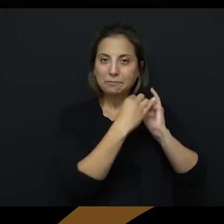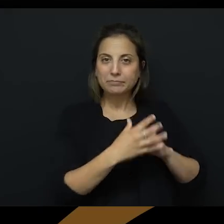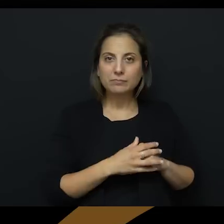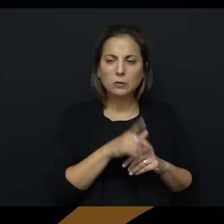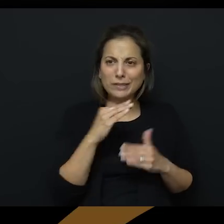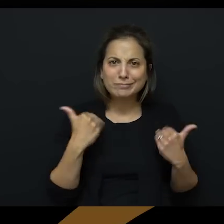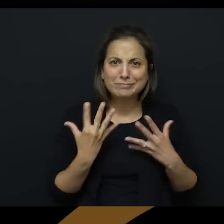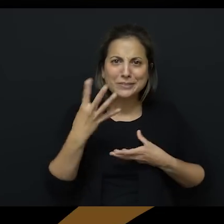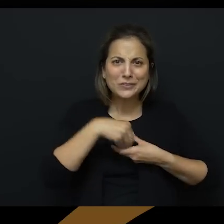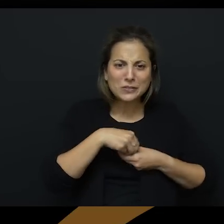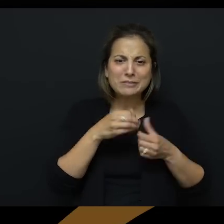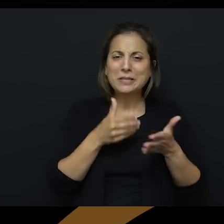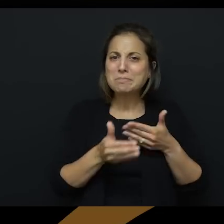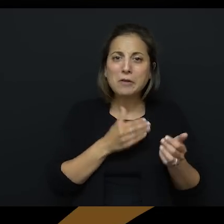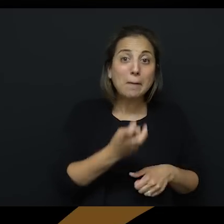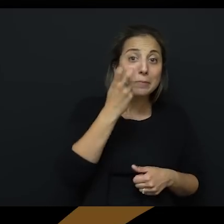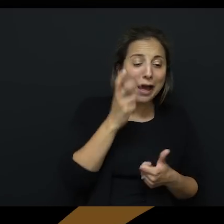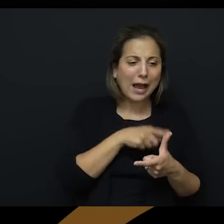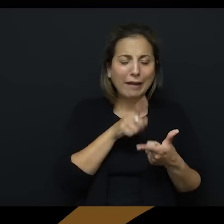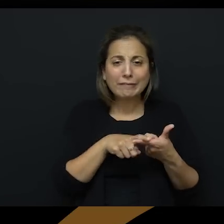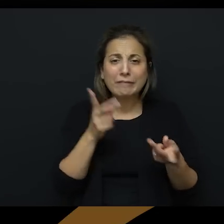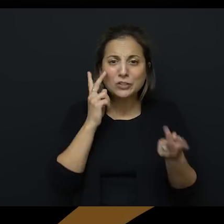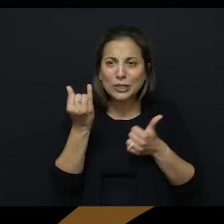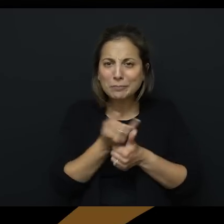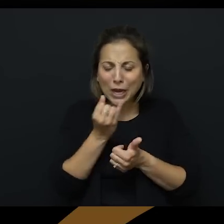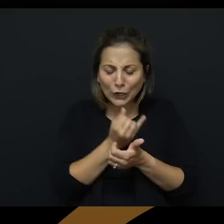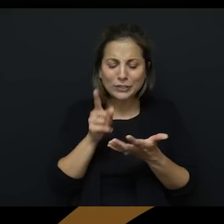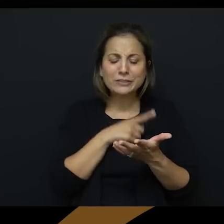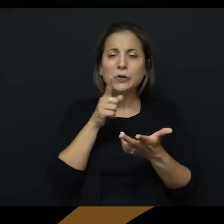This is truly inclusive play experience where blind, visually impaired